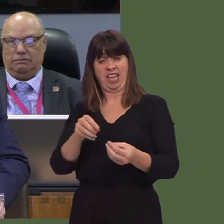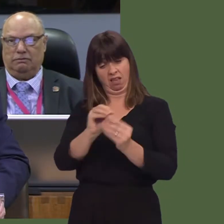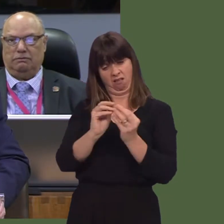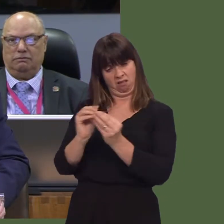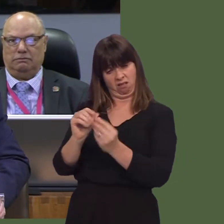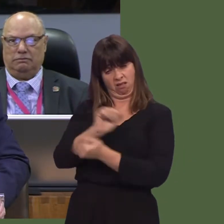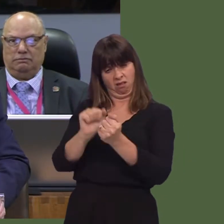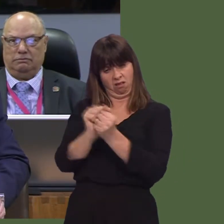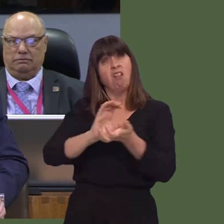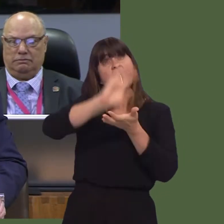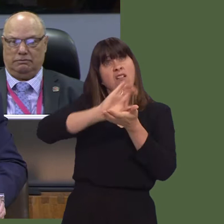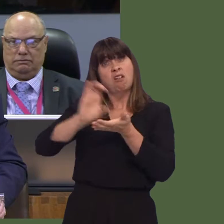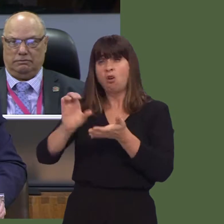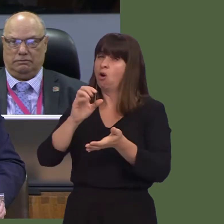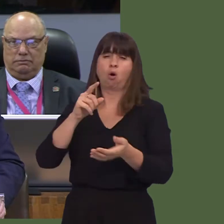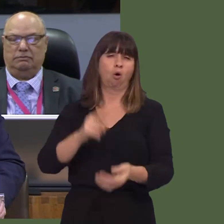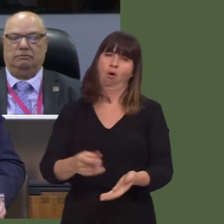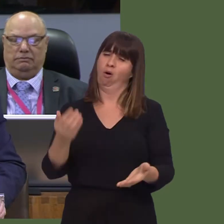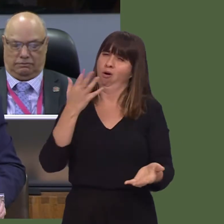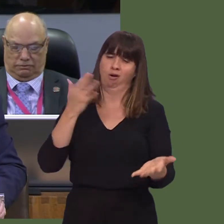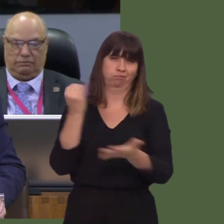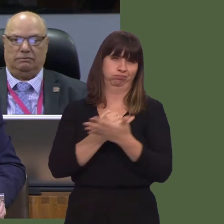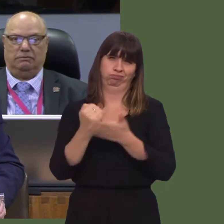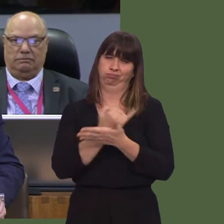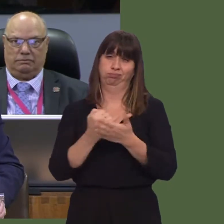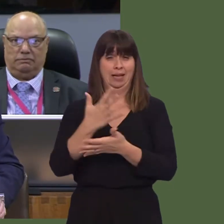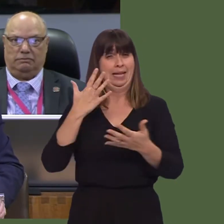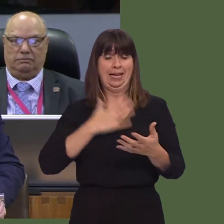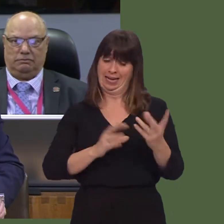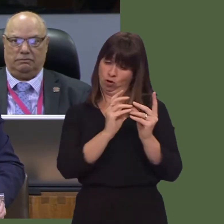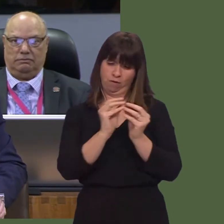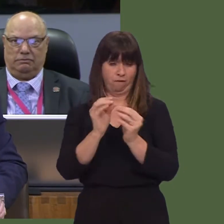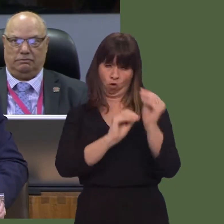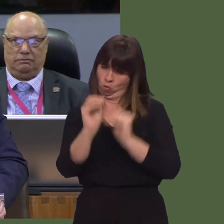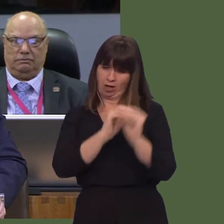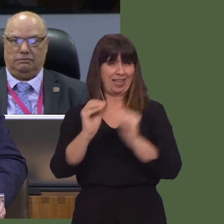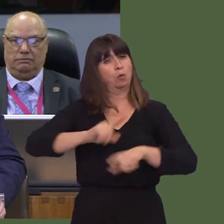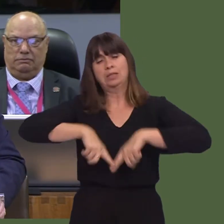and that the funding formula needs to be reviewed because it's north Wales councils and rural